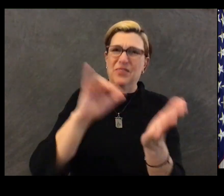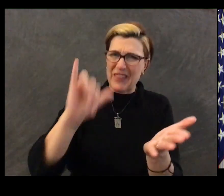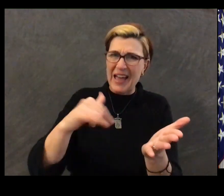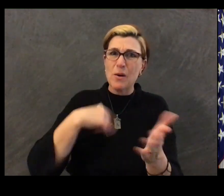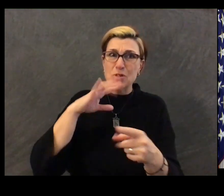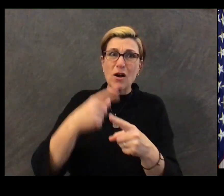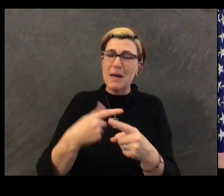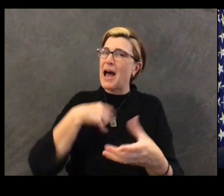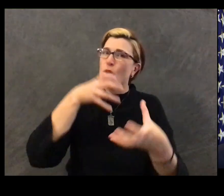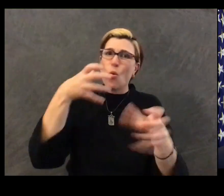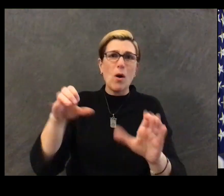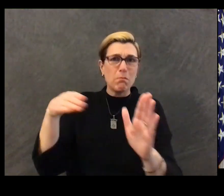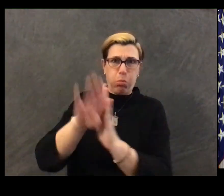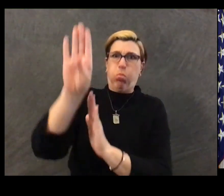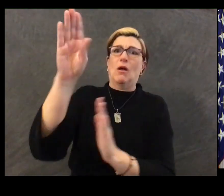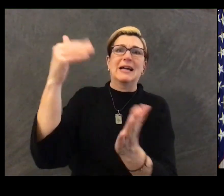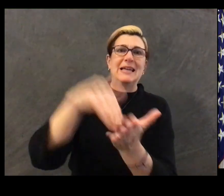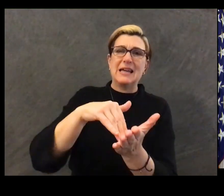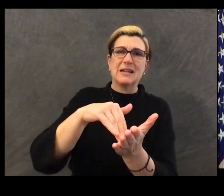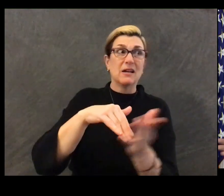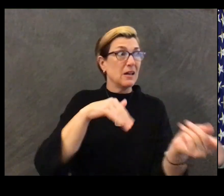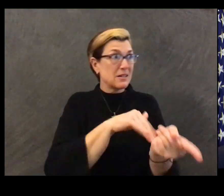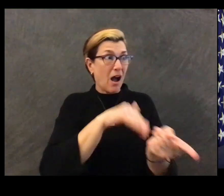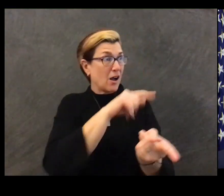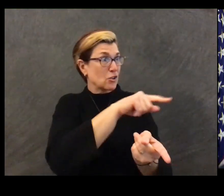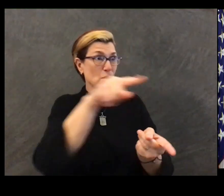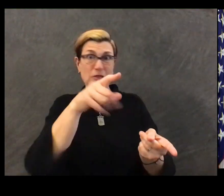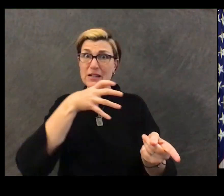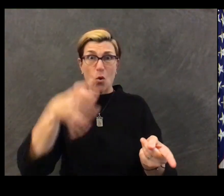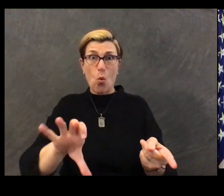the doctor doesn't want to rebound these people definitely don't want to rebound